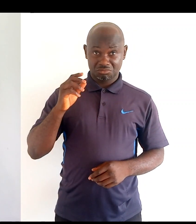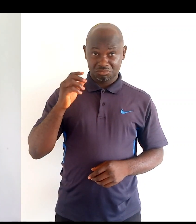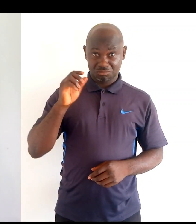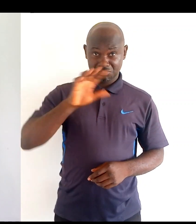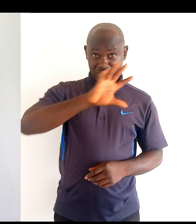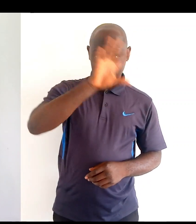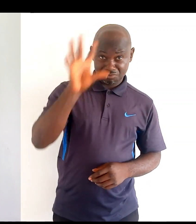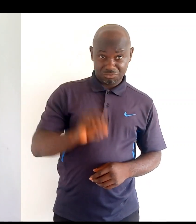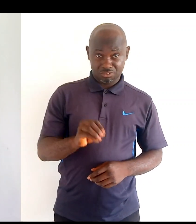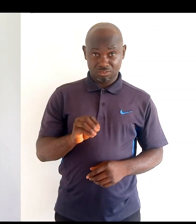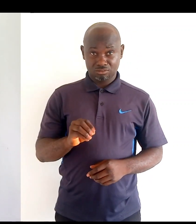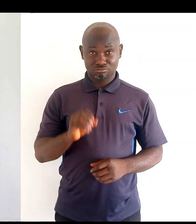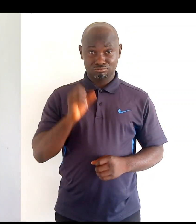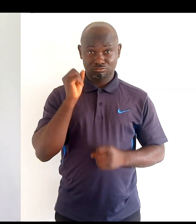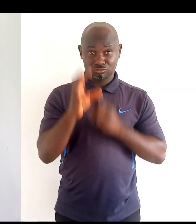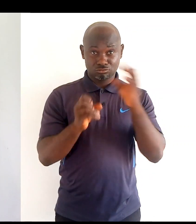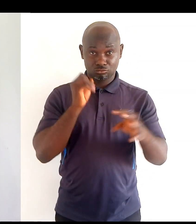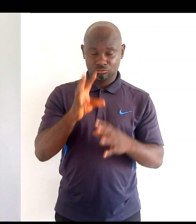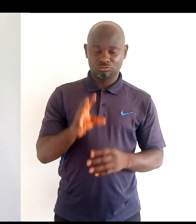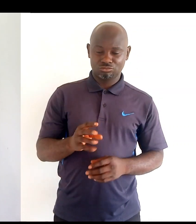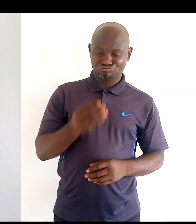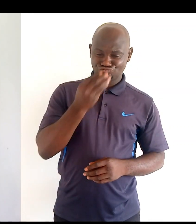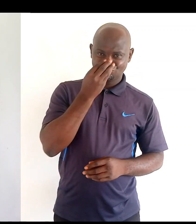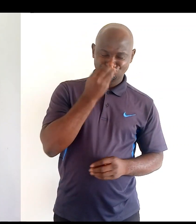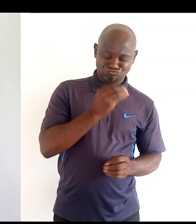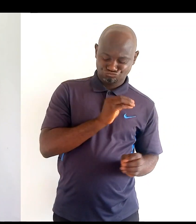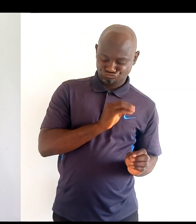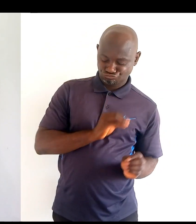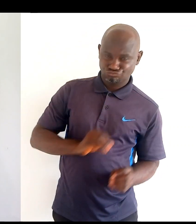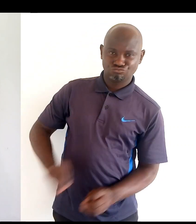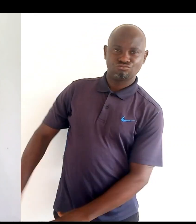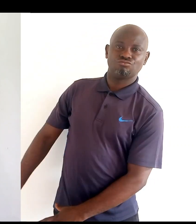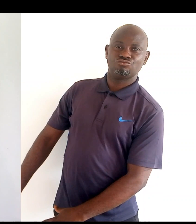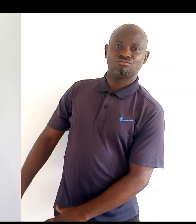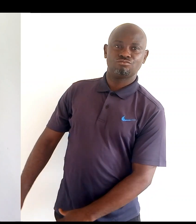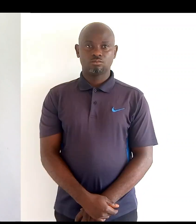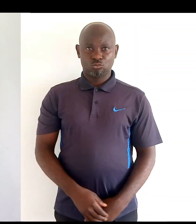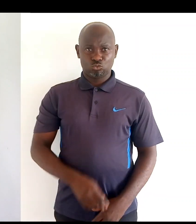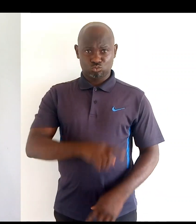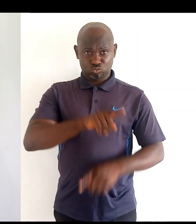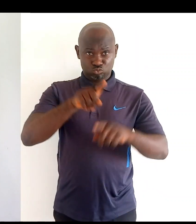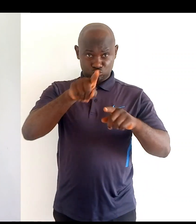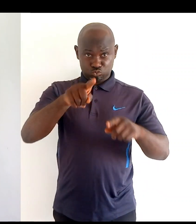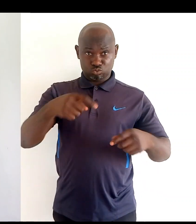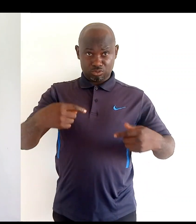able to speak and understand English, but Spanish would be an entirely different language for the